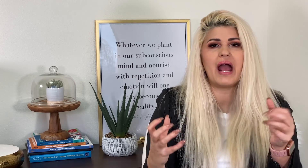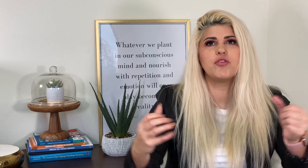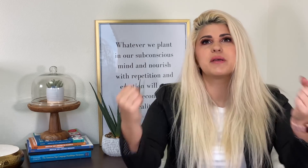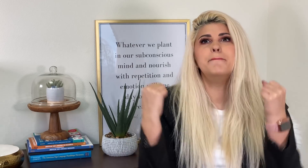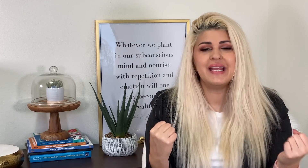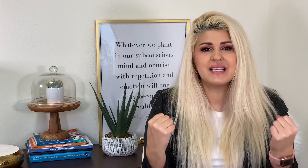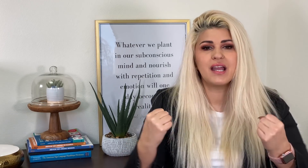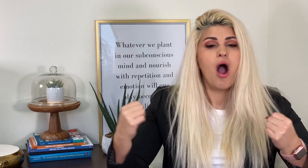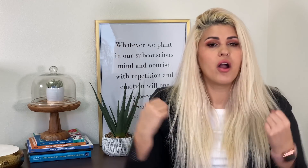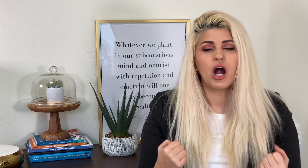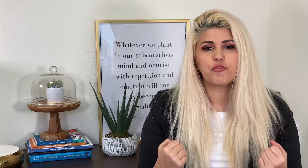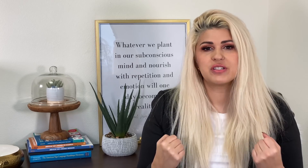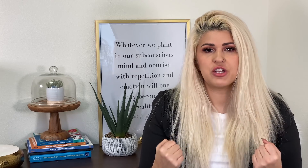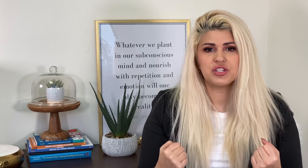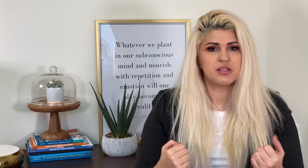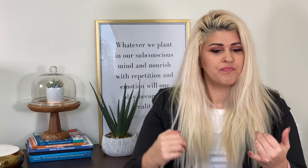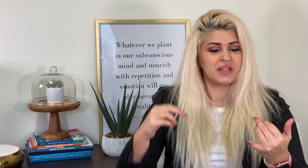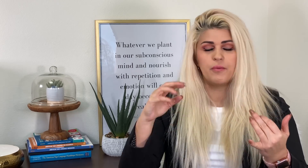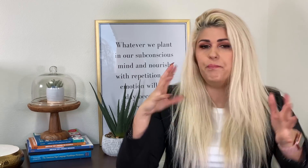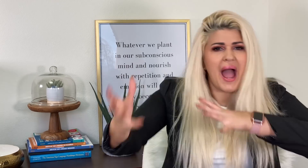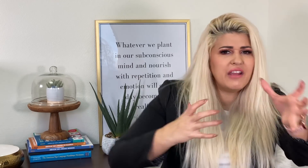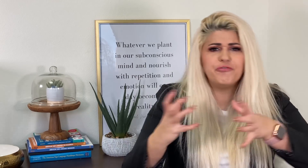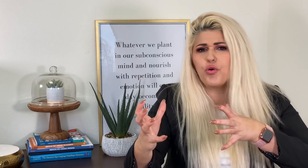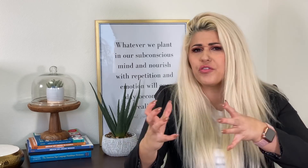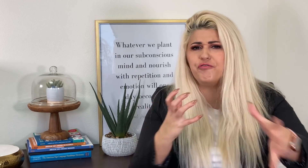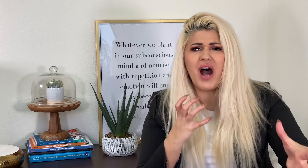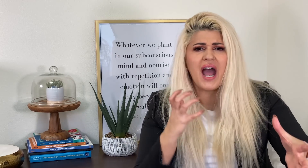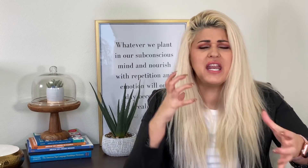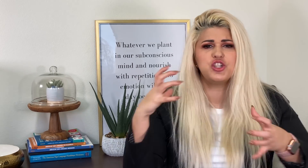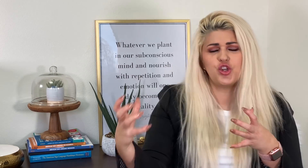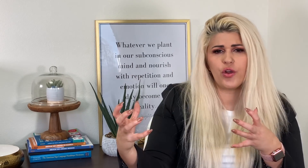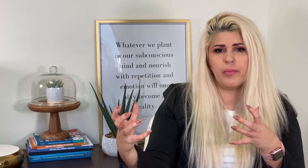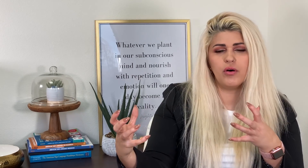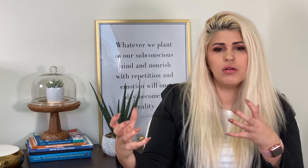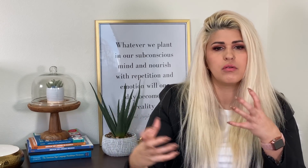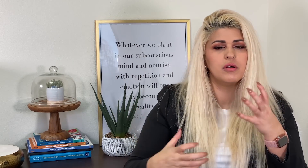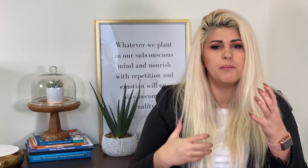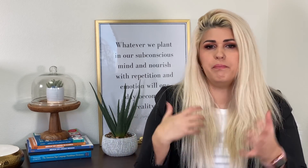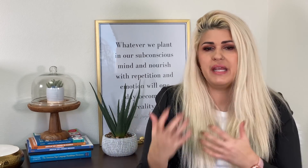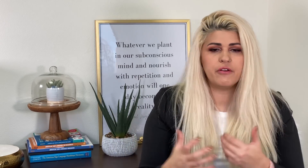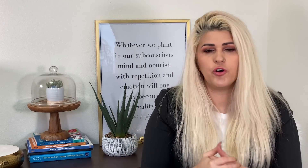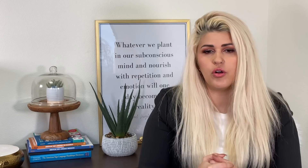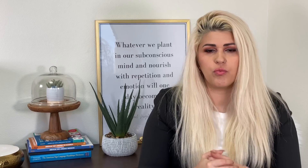and have those amazing conversations back and forth, fun, enjoyable, meaningful,